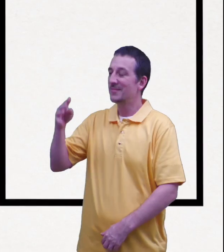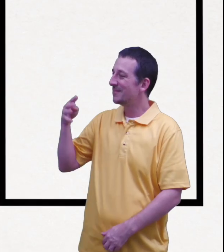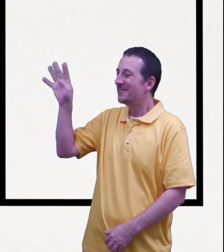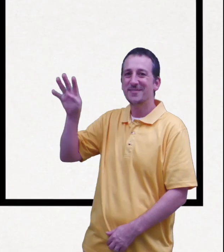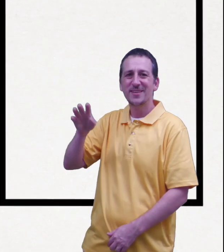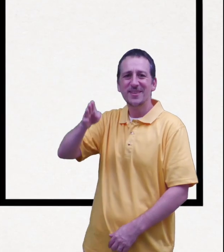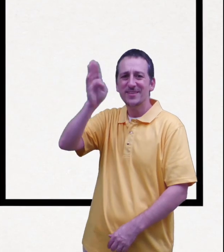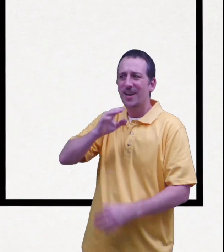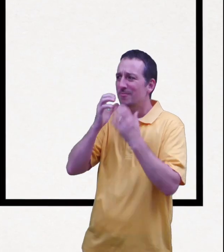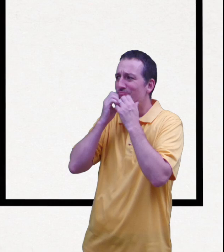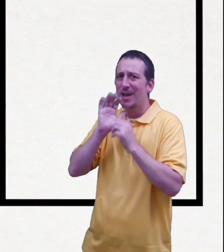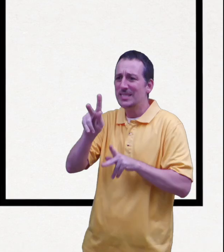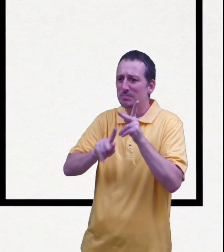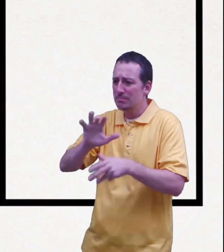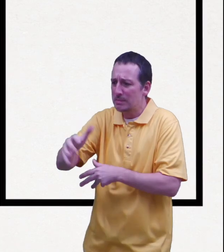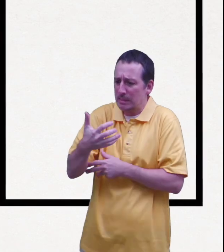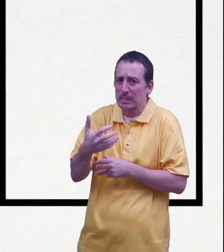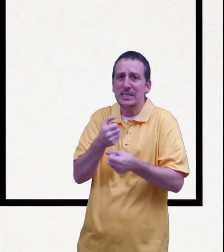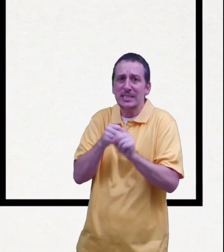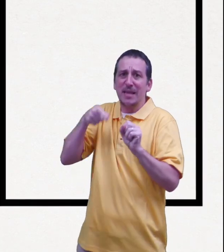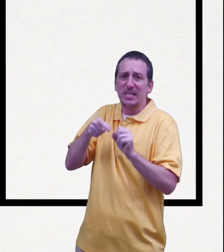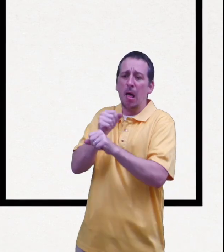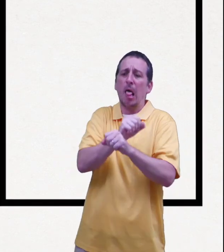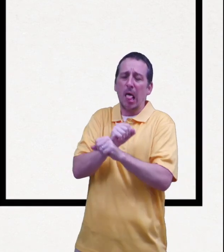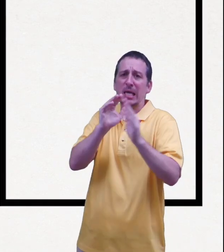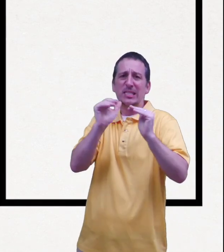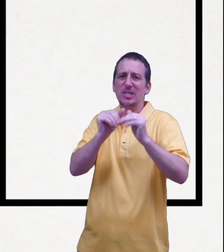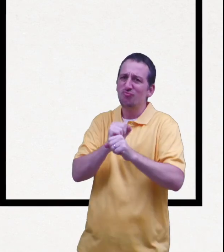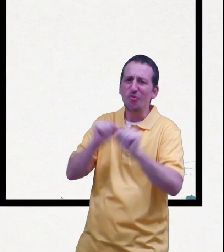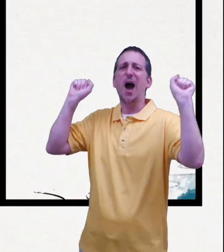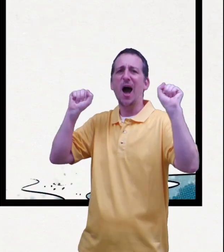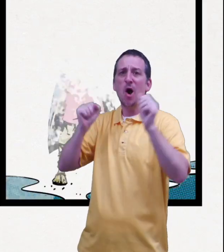Yeah! Exactly! That’s when God saves his chosen people from Egypt